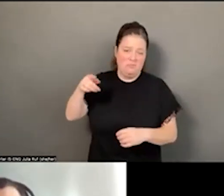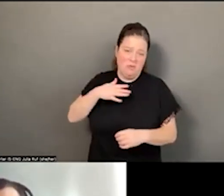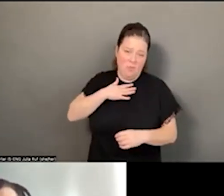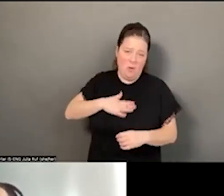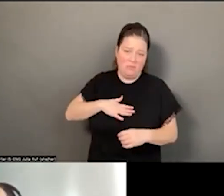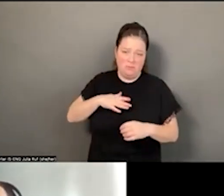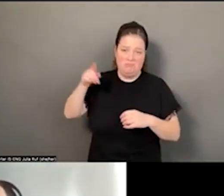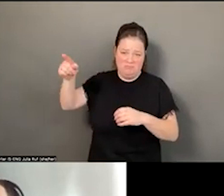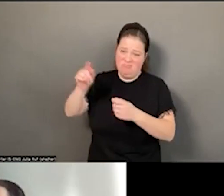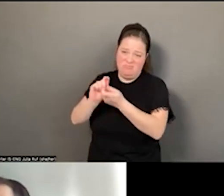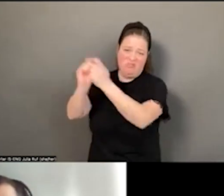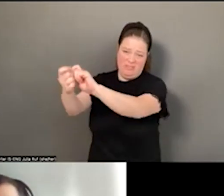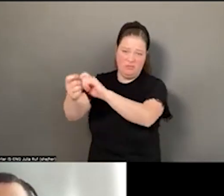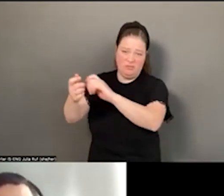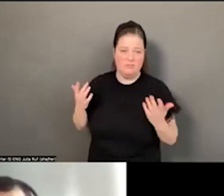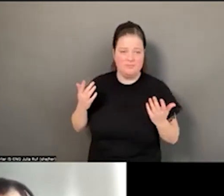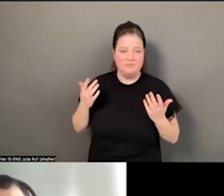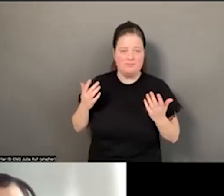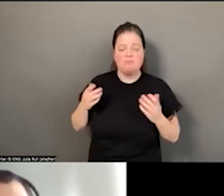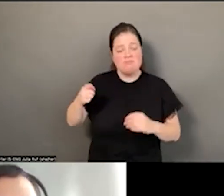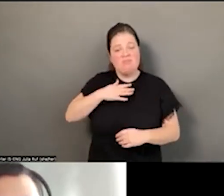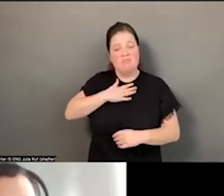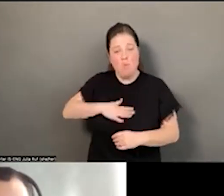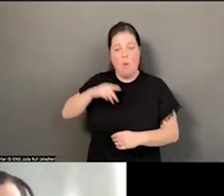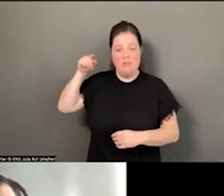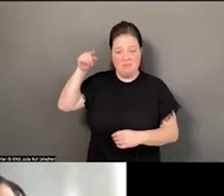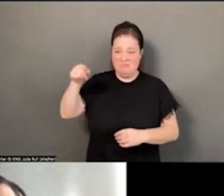that these bodies that investigate cases of discrimination at national level,